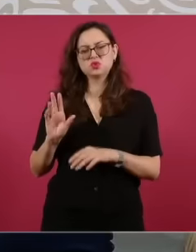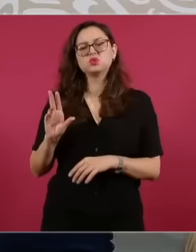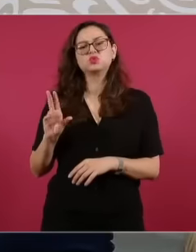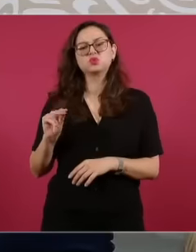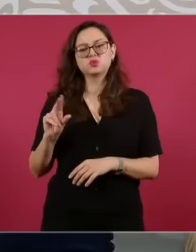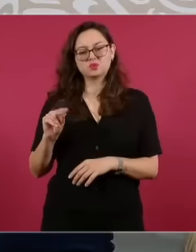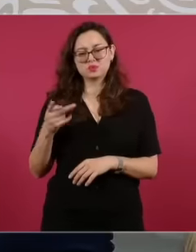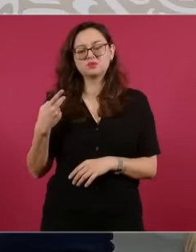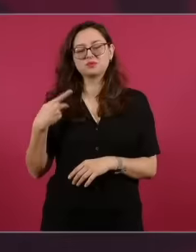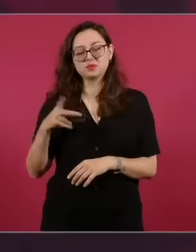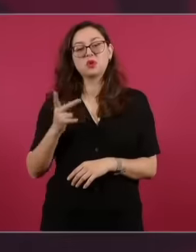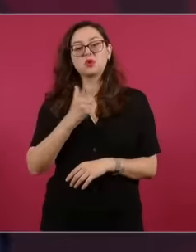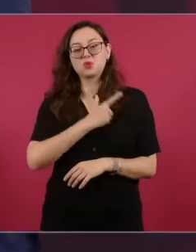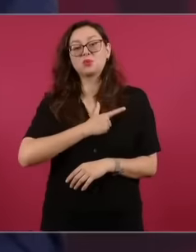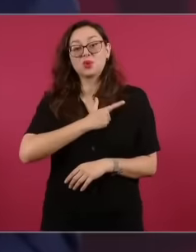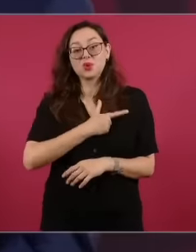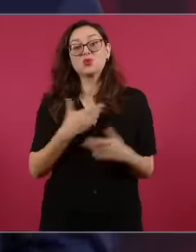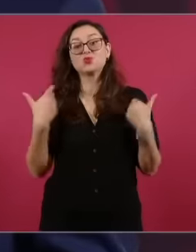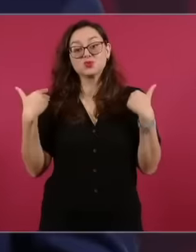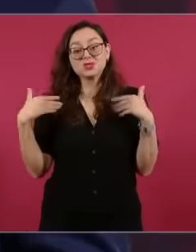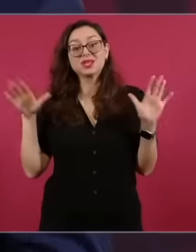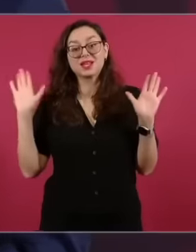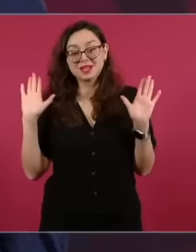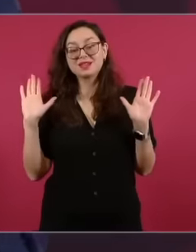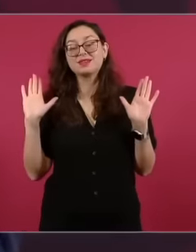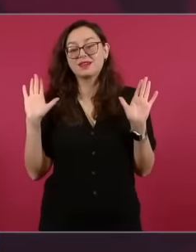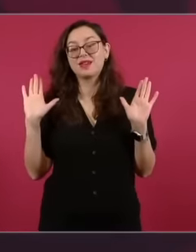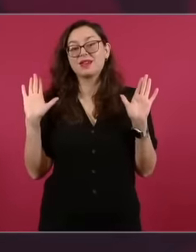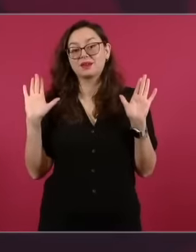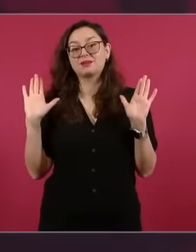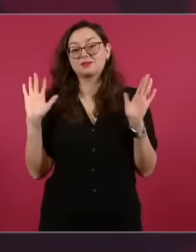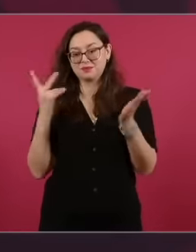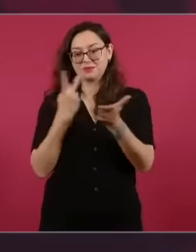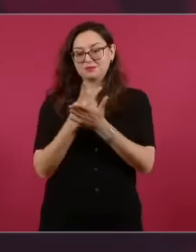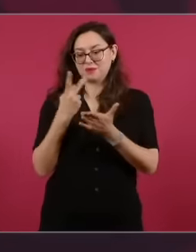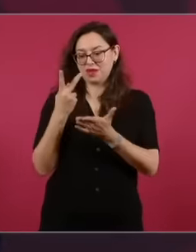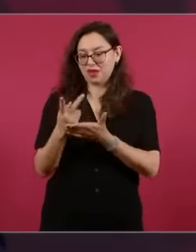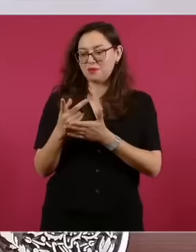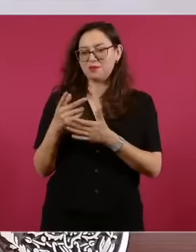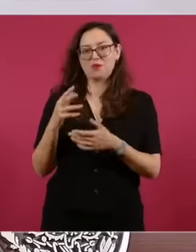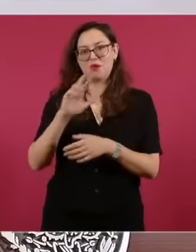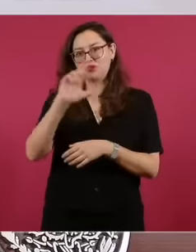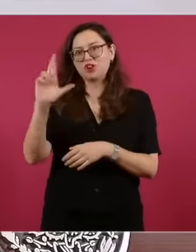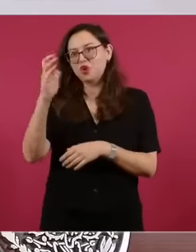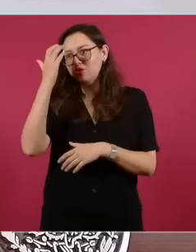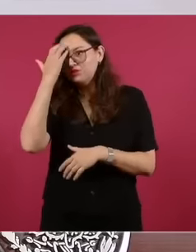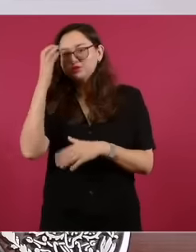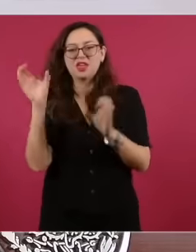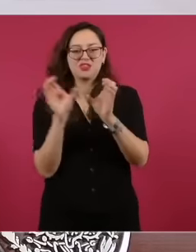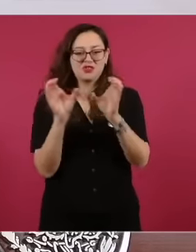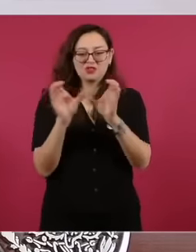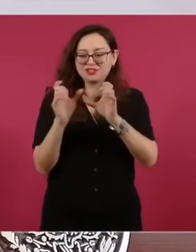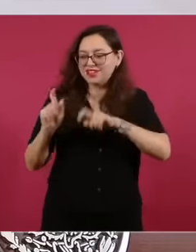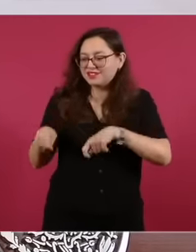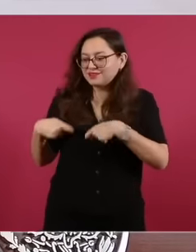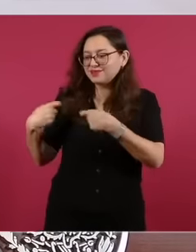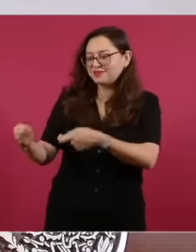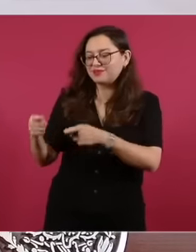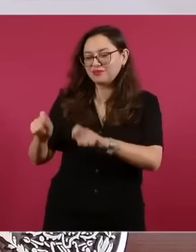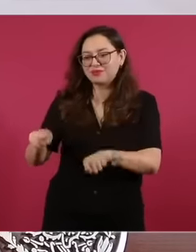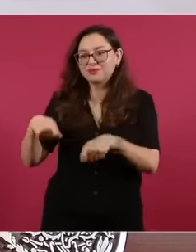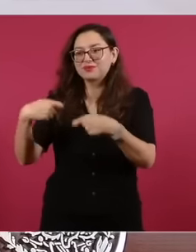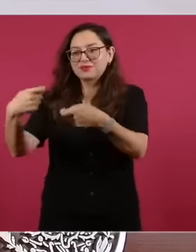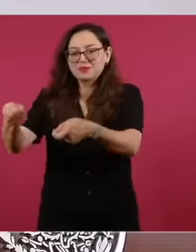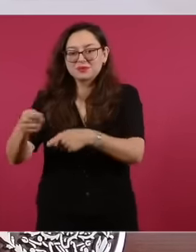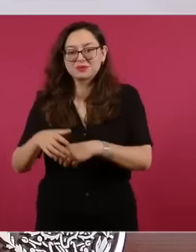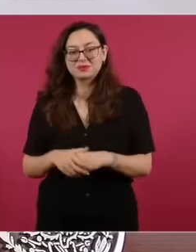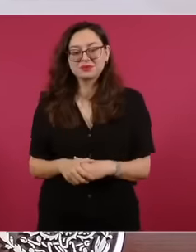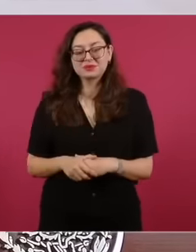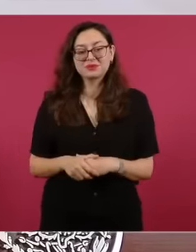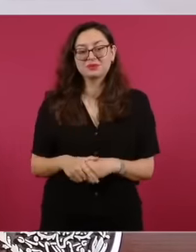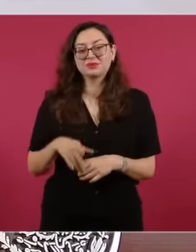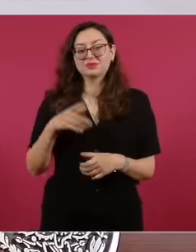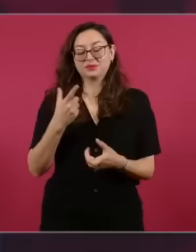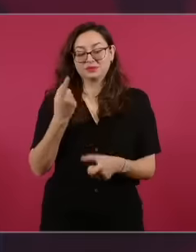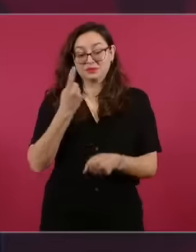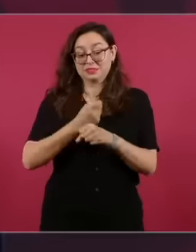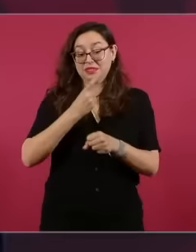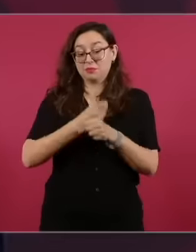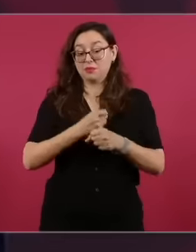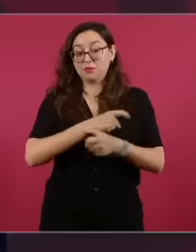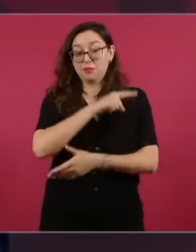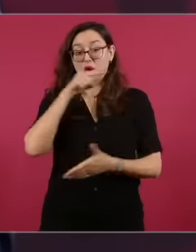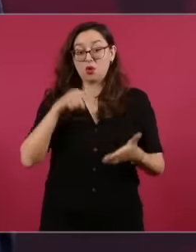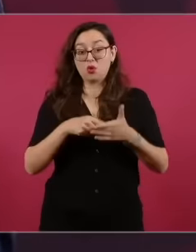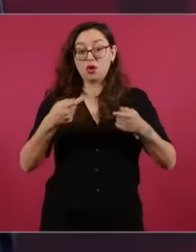give them a first place gold medal recognition. to Claudio